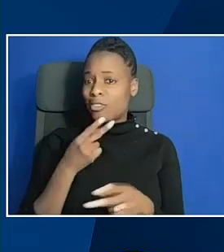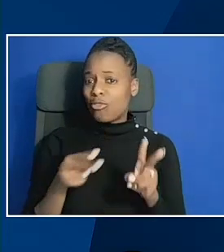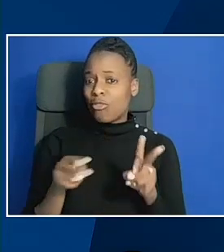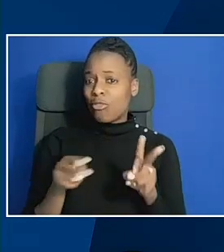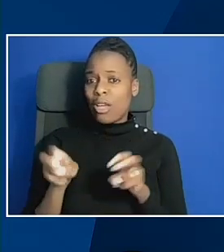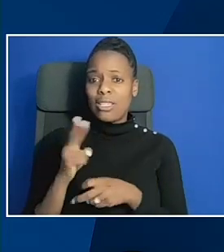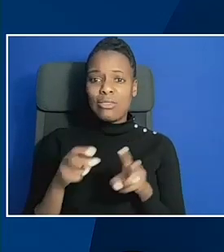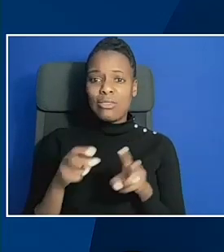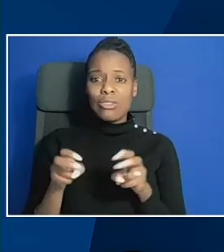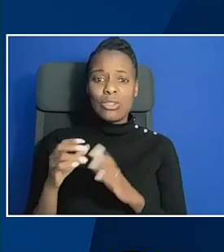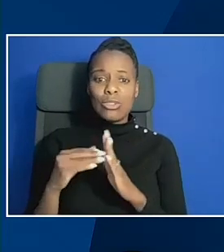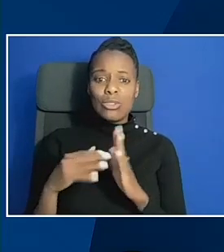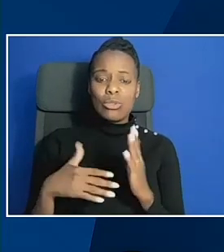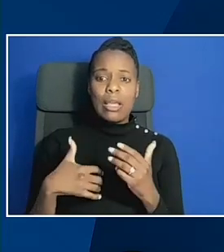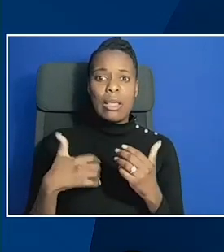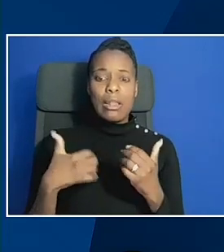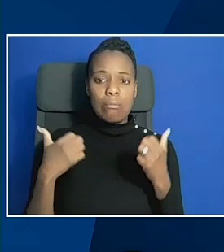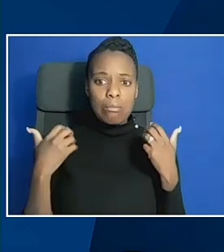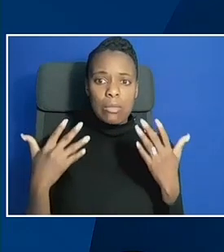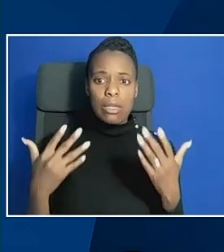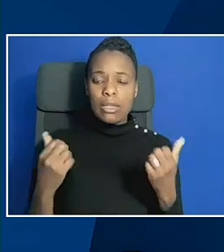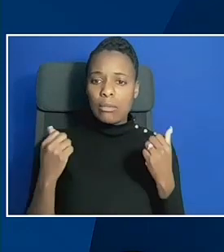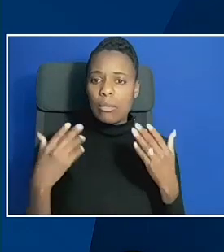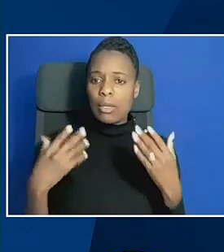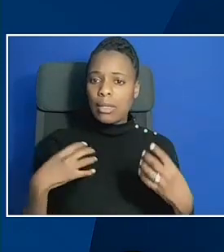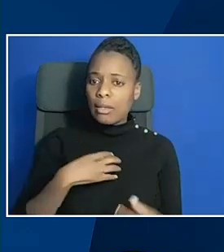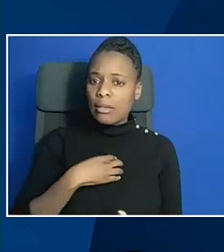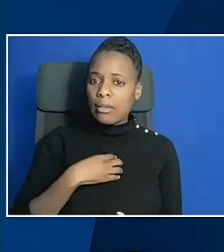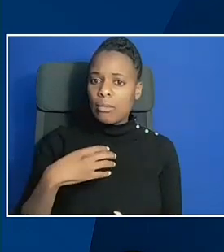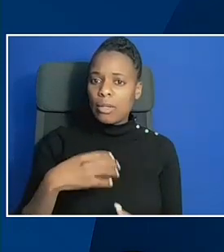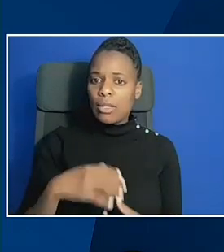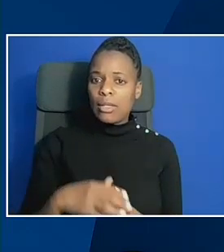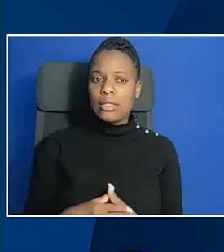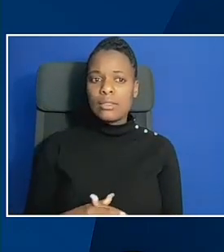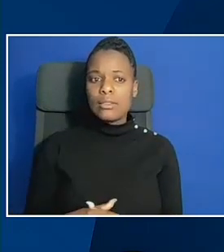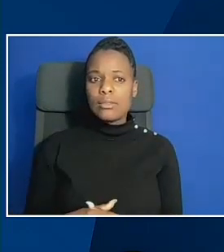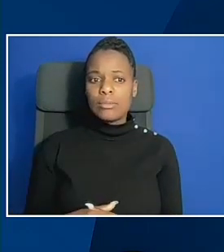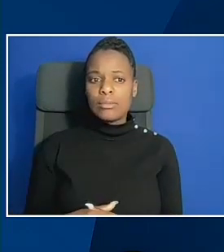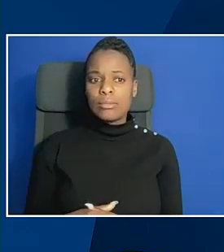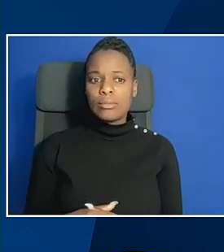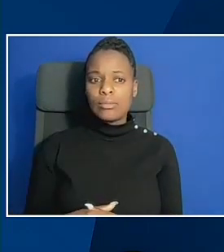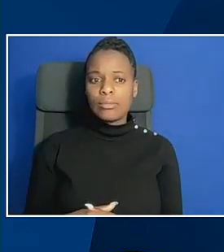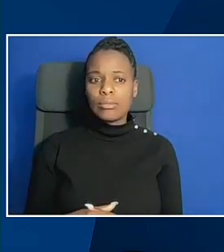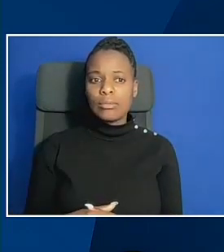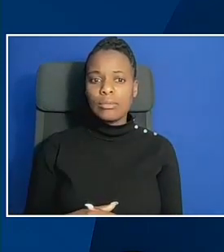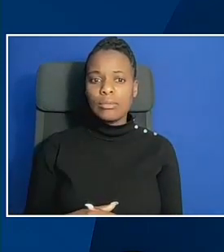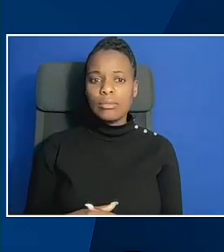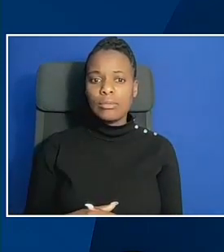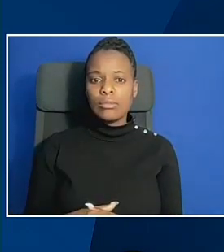complaints in terms of their NCLEX.